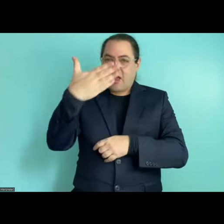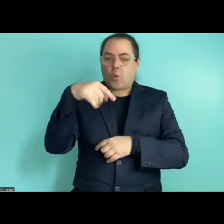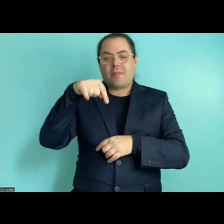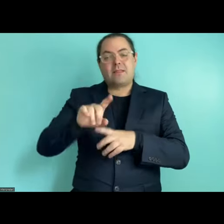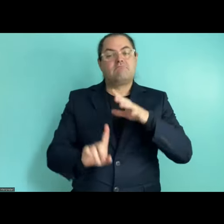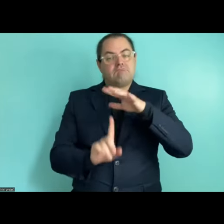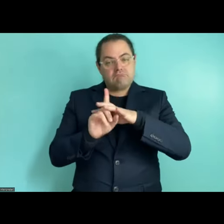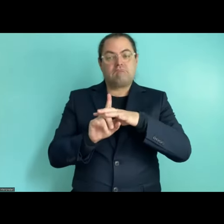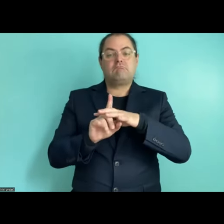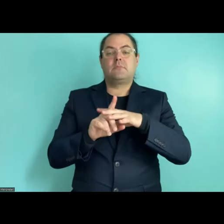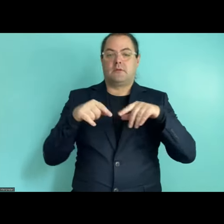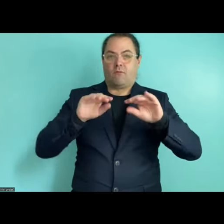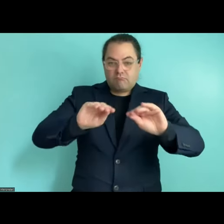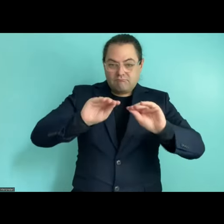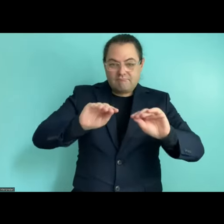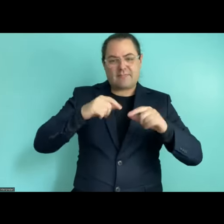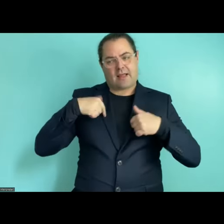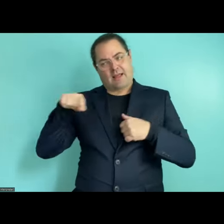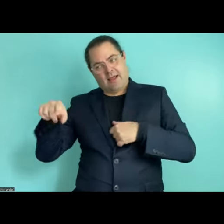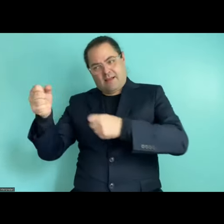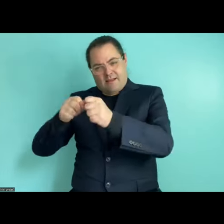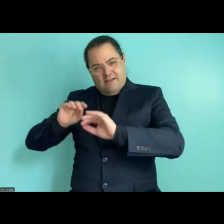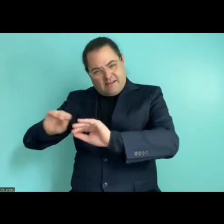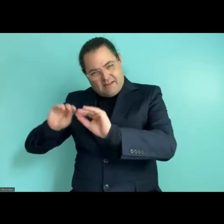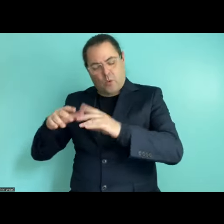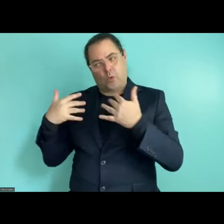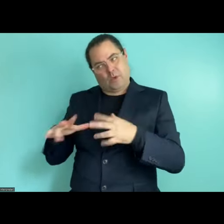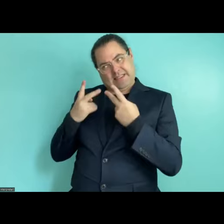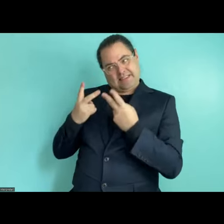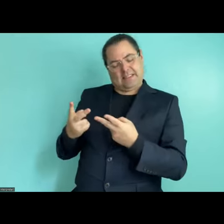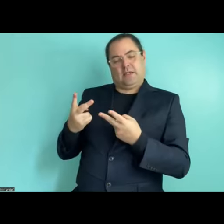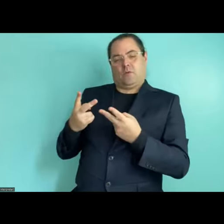program is very close to our hearts and it humbles me to see how we attack things yes